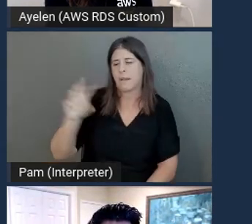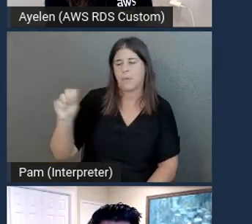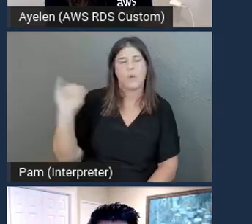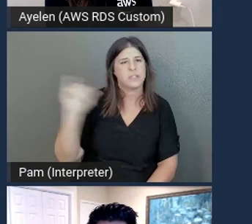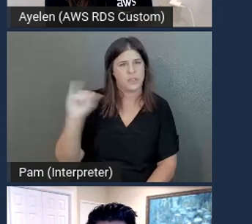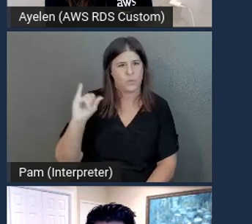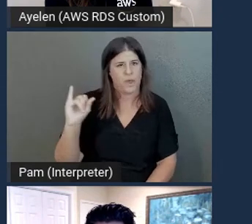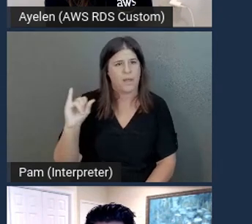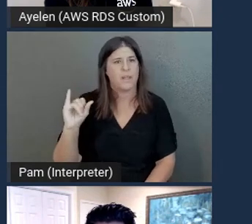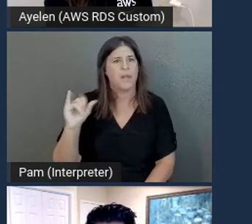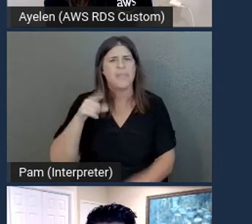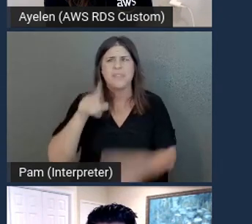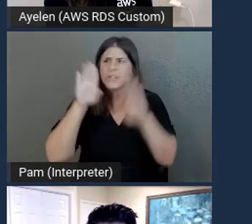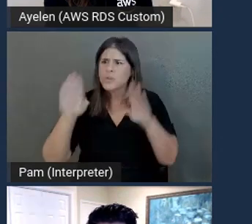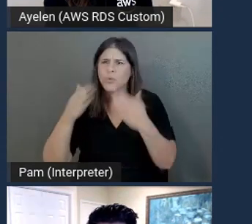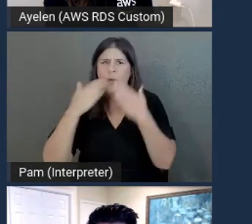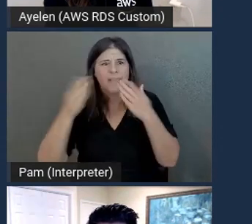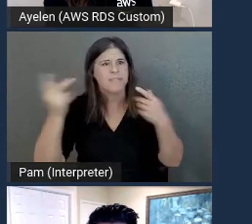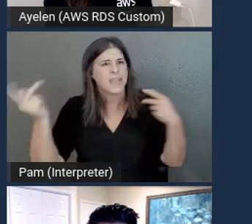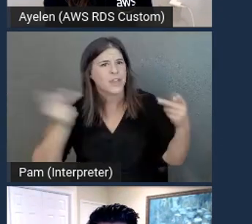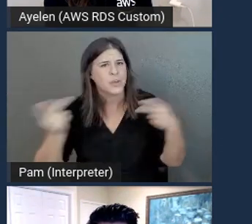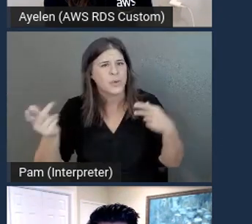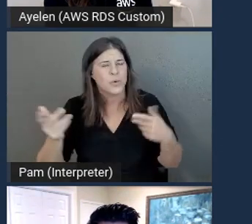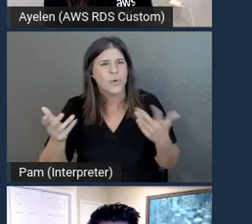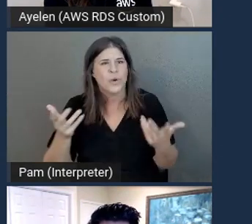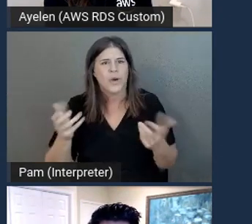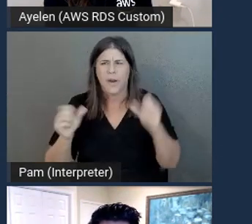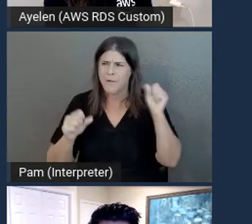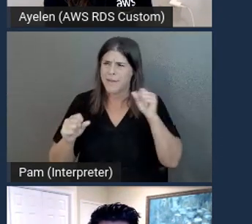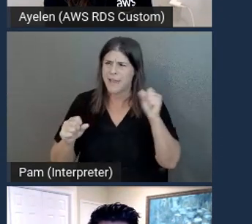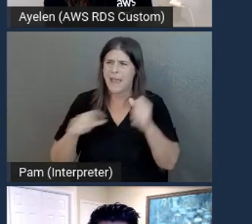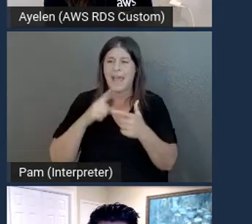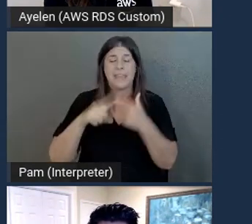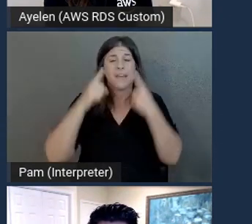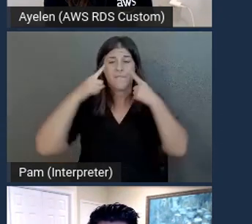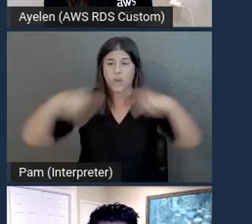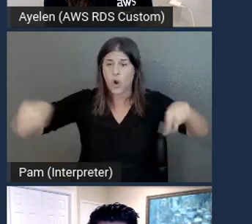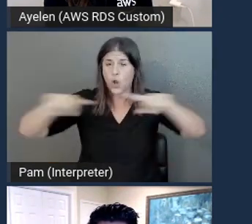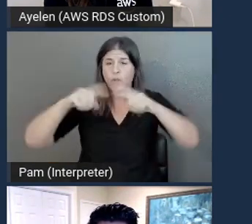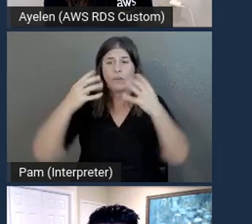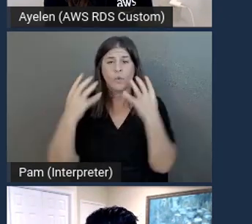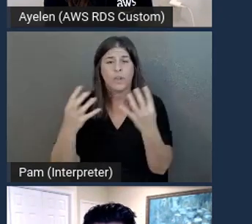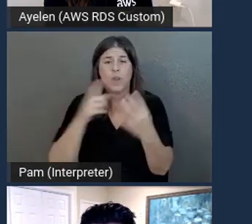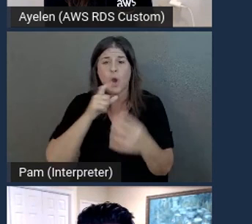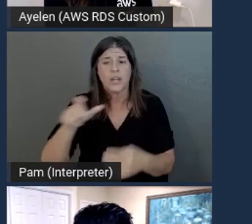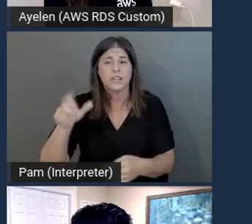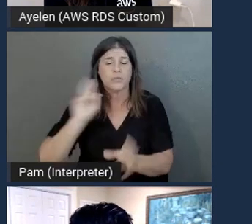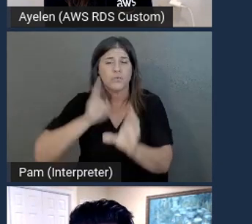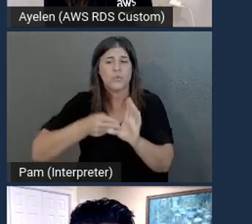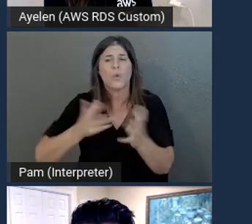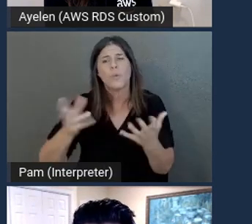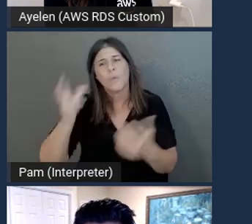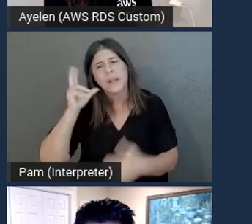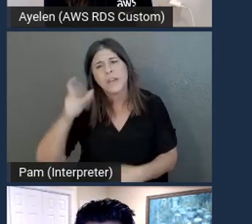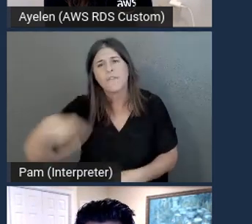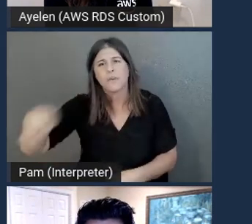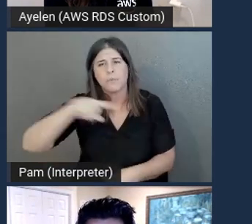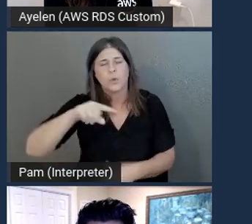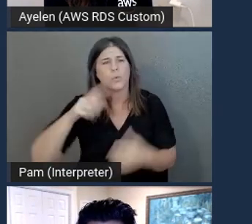This was great. Thank you guys. And then for everyone in the audience, we want to hear from you, right? So we want to you to fill out a survey